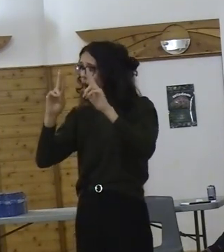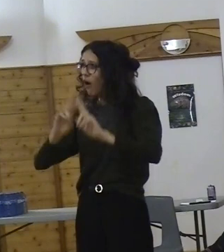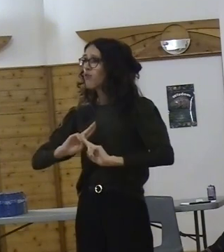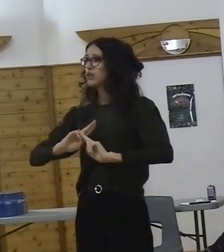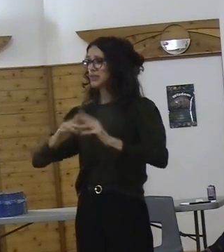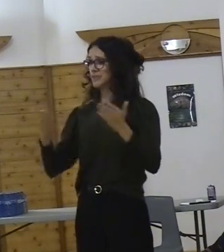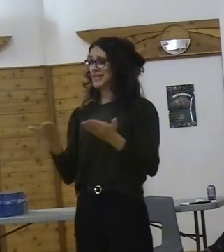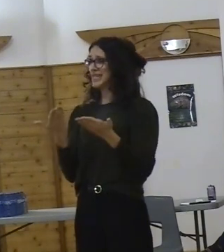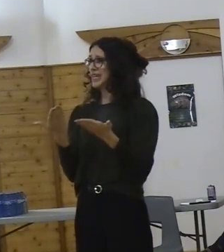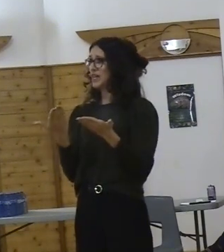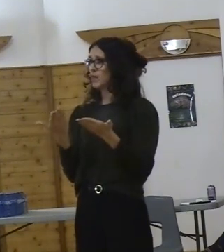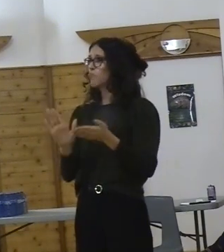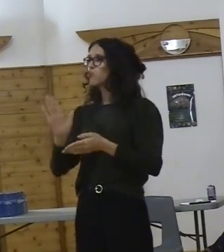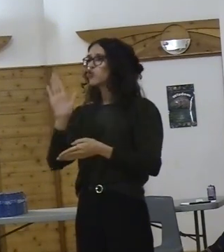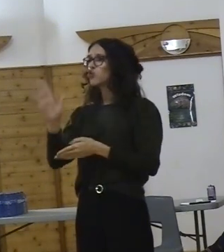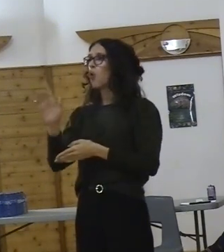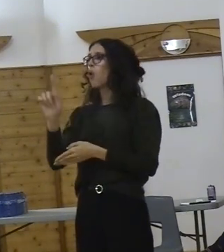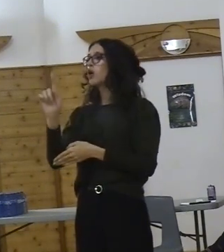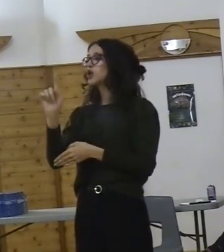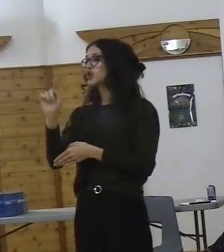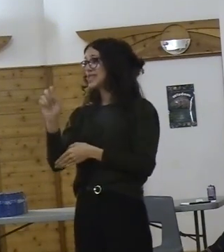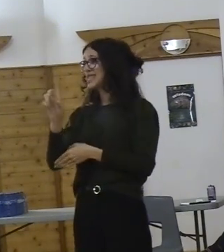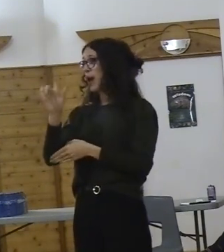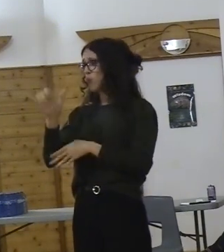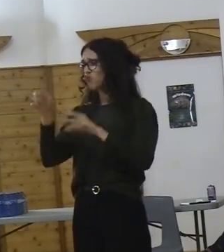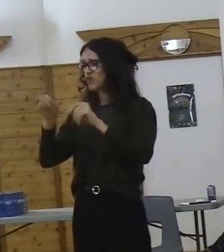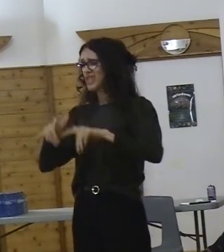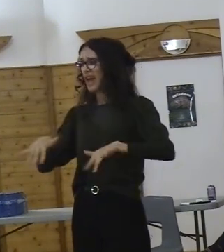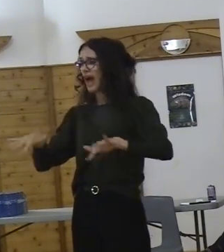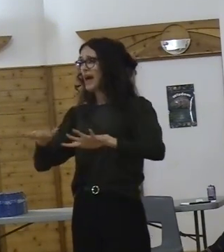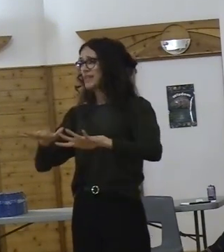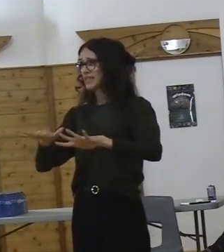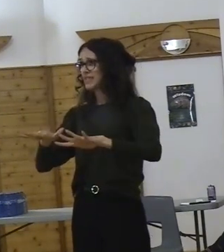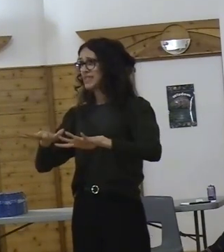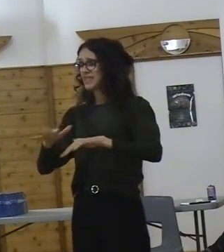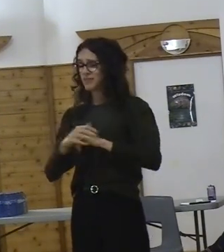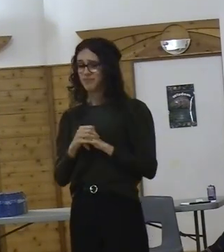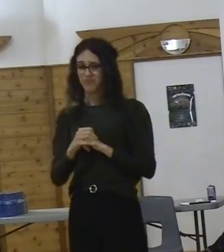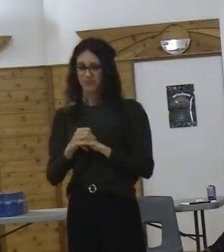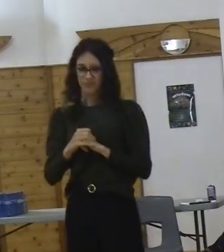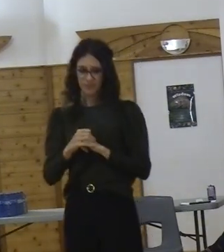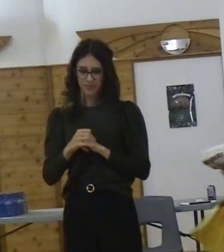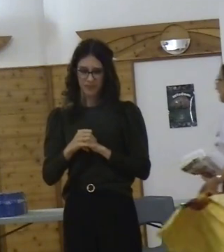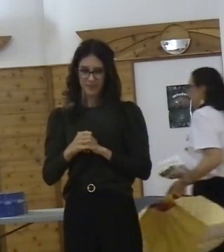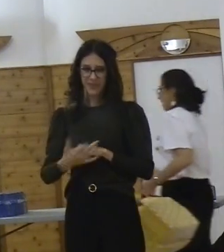I am. Miigwech, Acadian English language or cheese